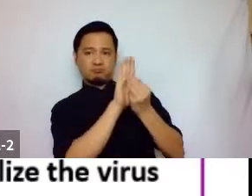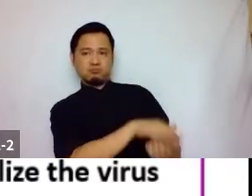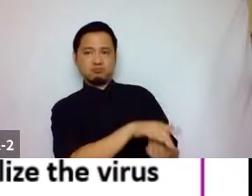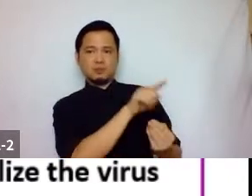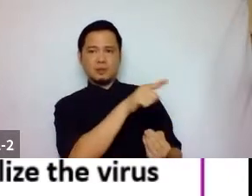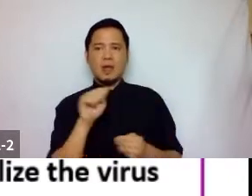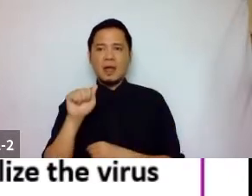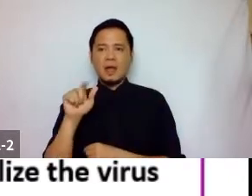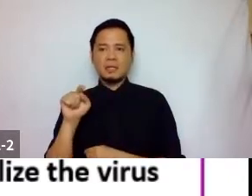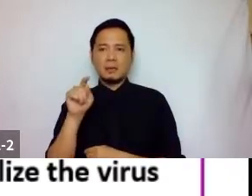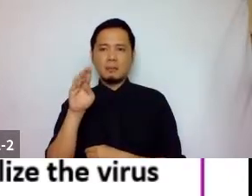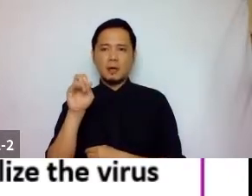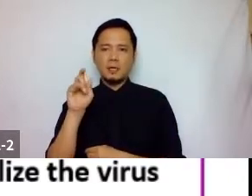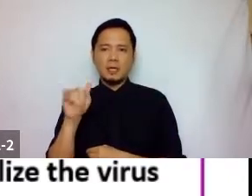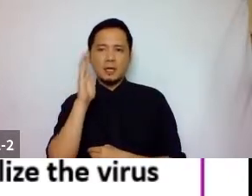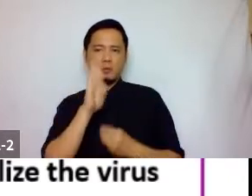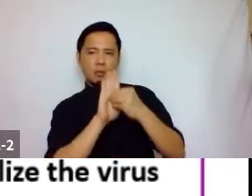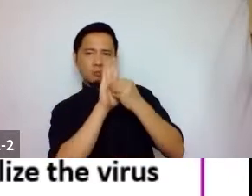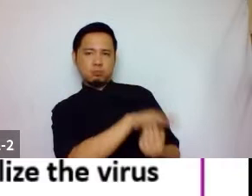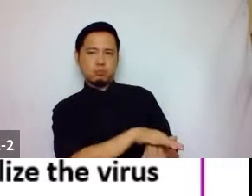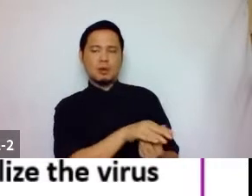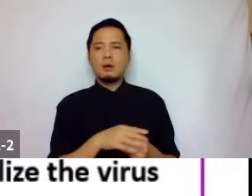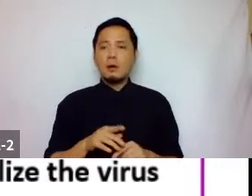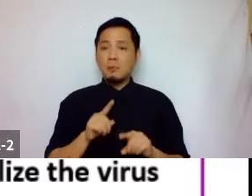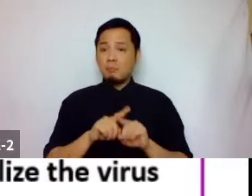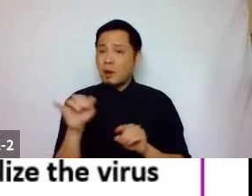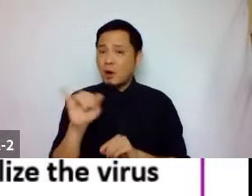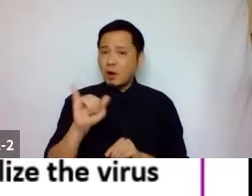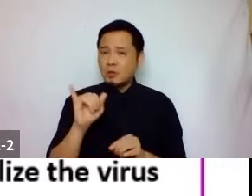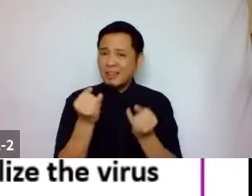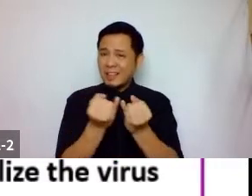We also look at the number of antibodies that are produced.